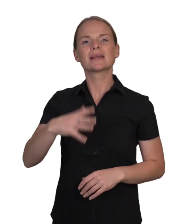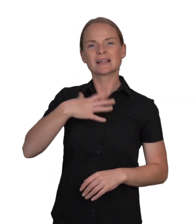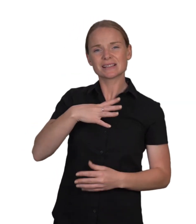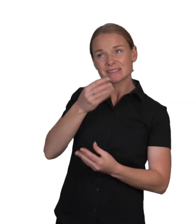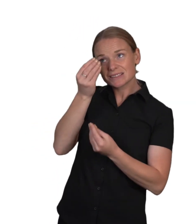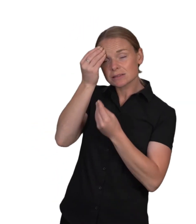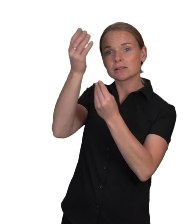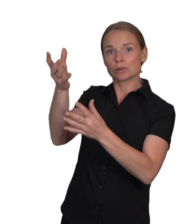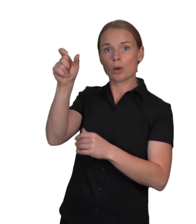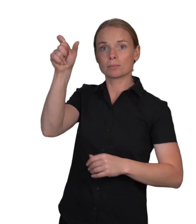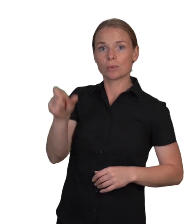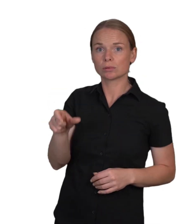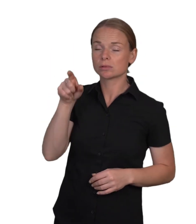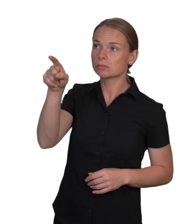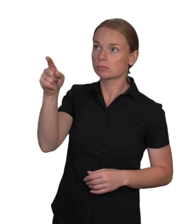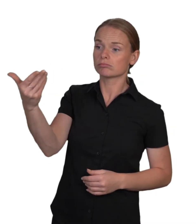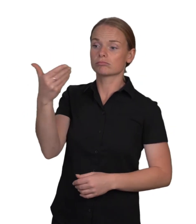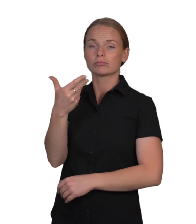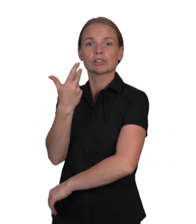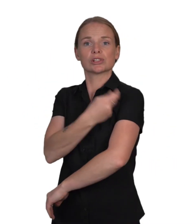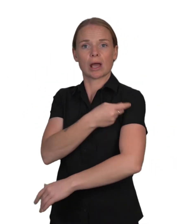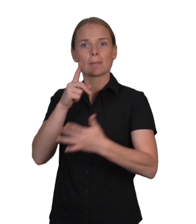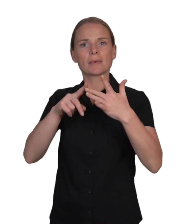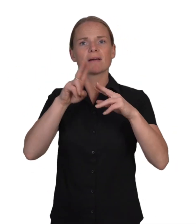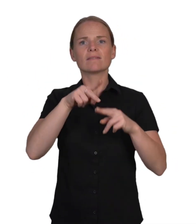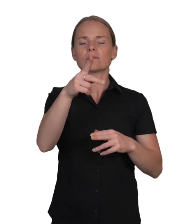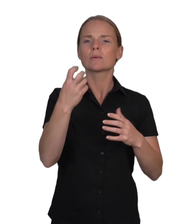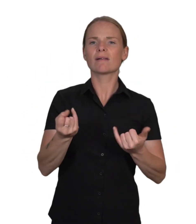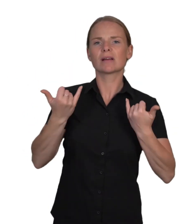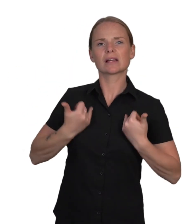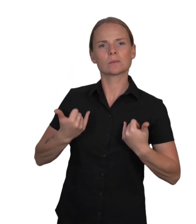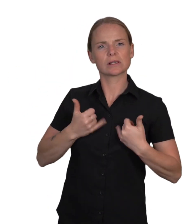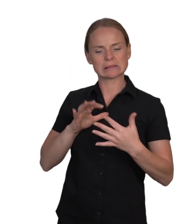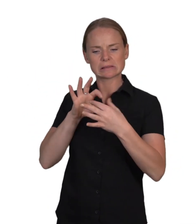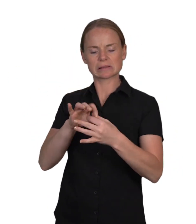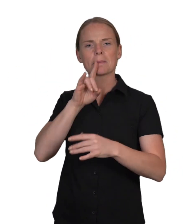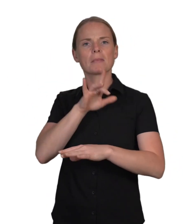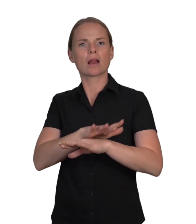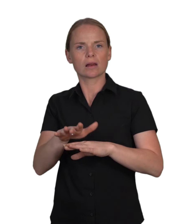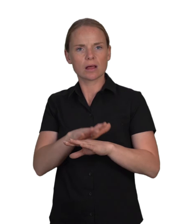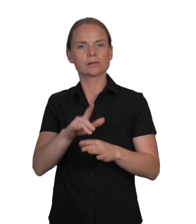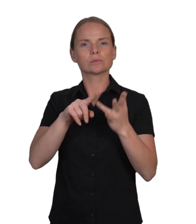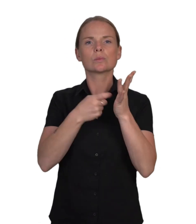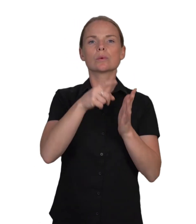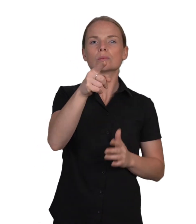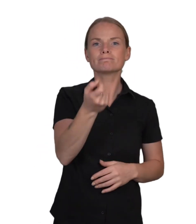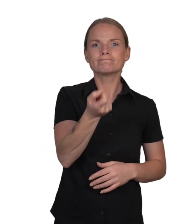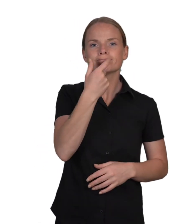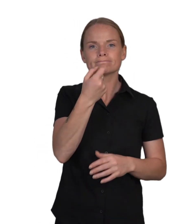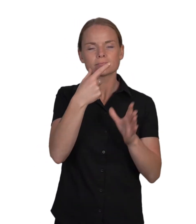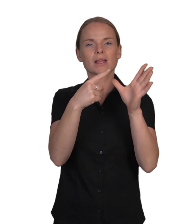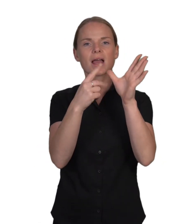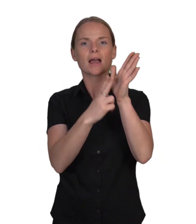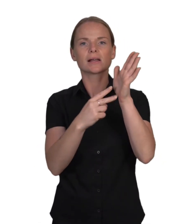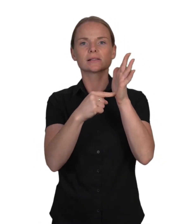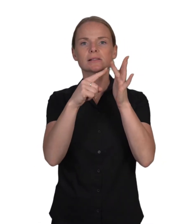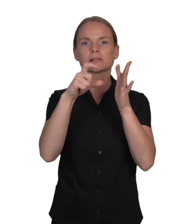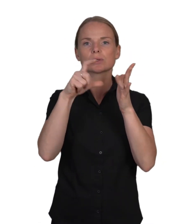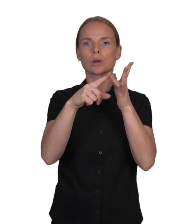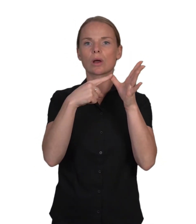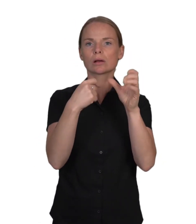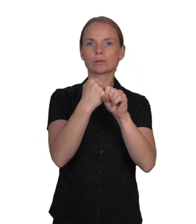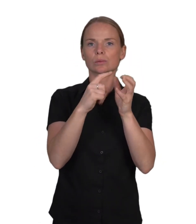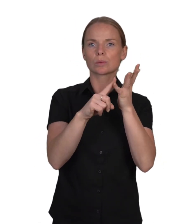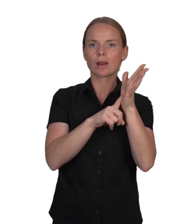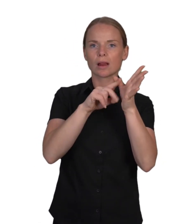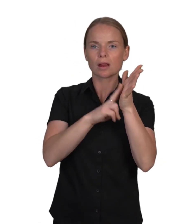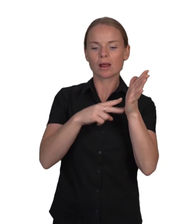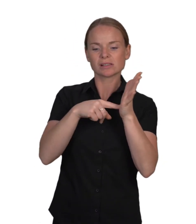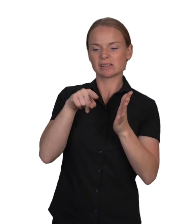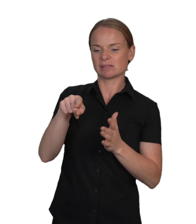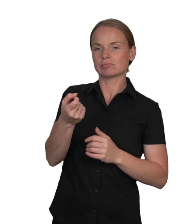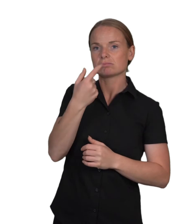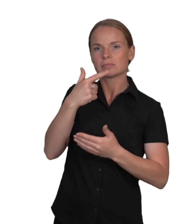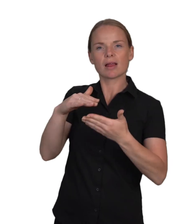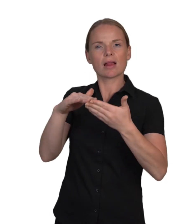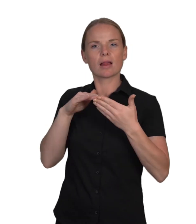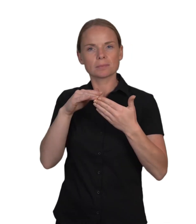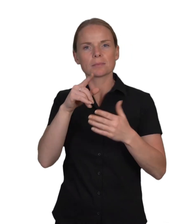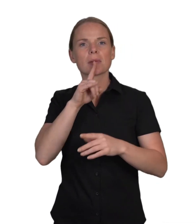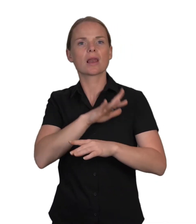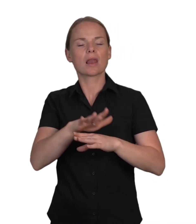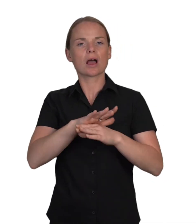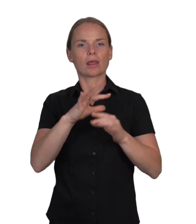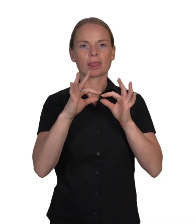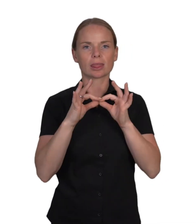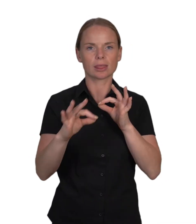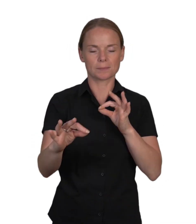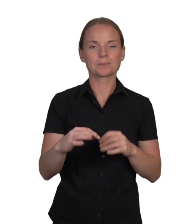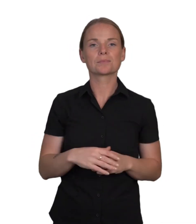If you have a bleeding disorder or you are taking a blood-thinning medication (anticoagulant), tell your immunisation provider.